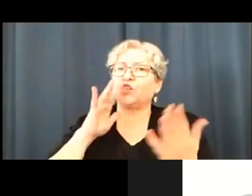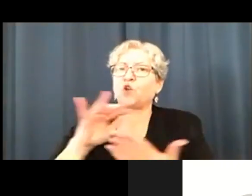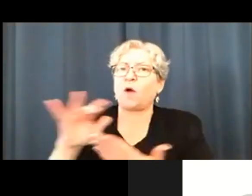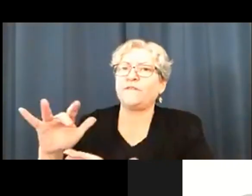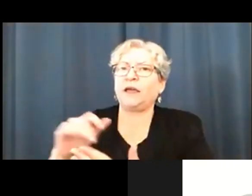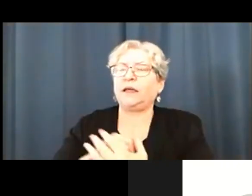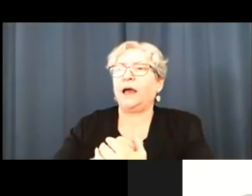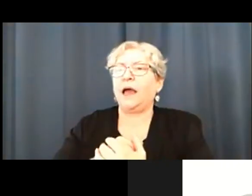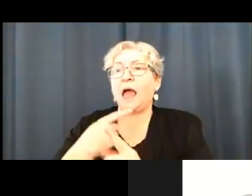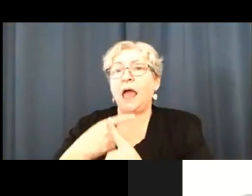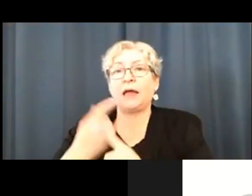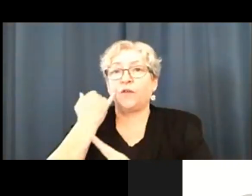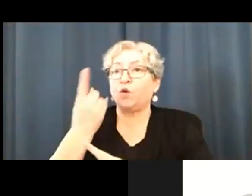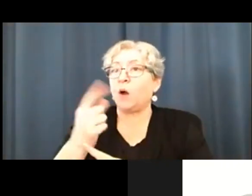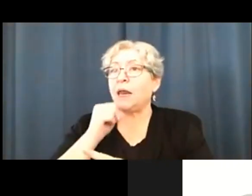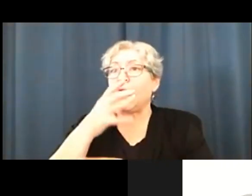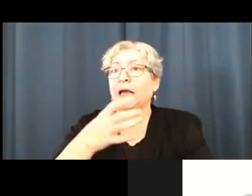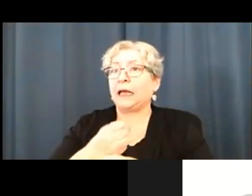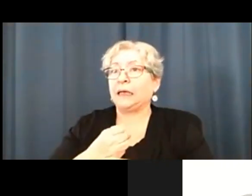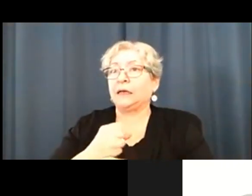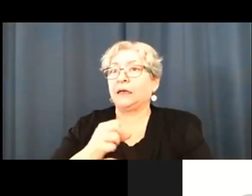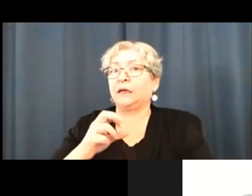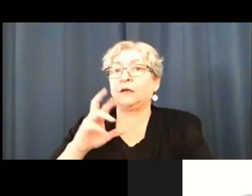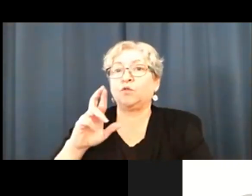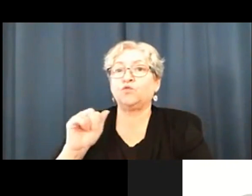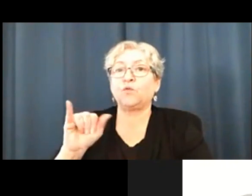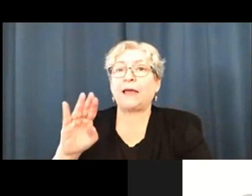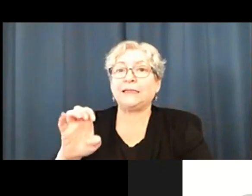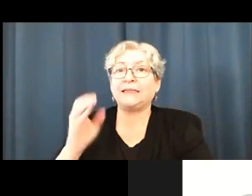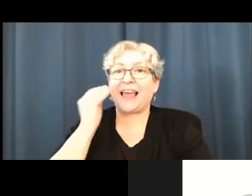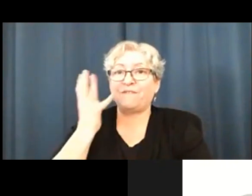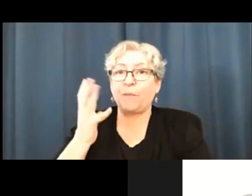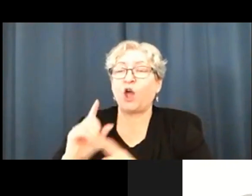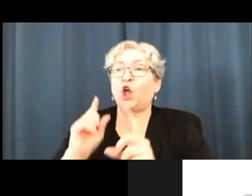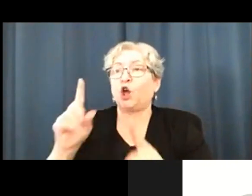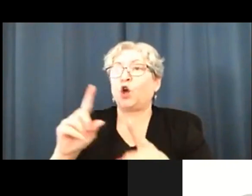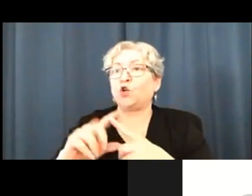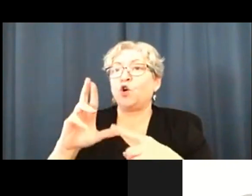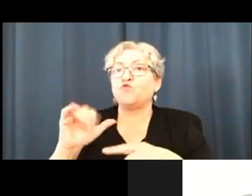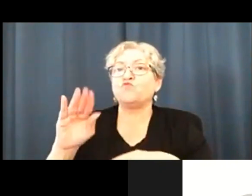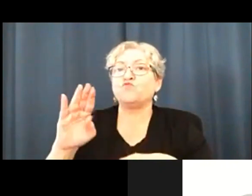and if you are not receiving RAISE's information, please go to the raisecenter.org